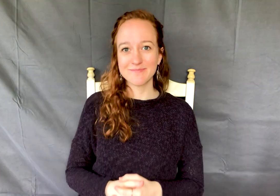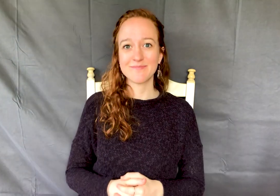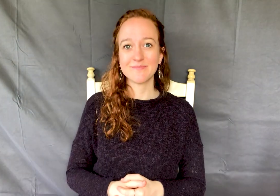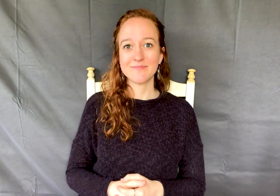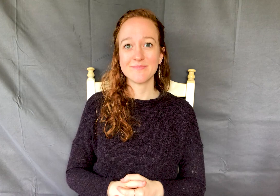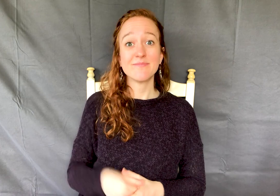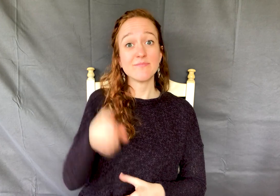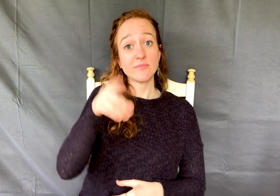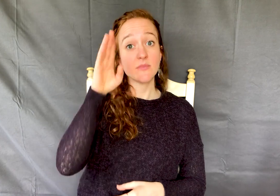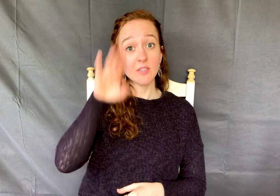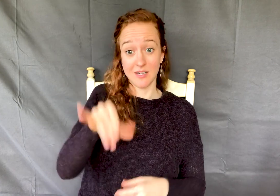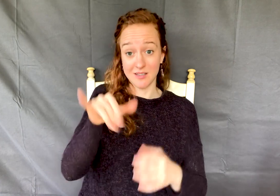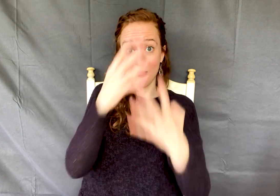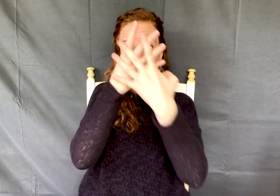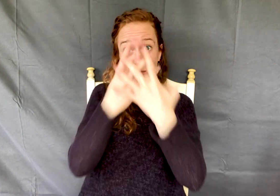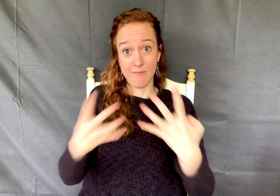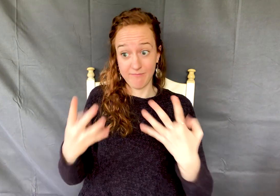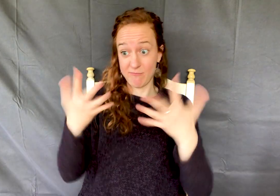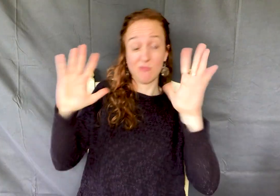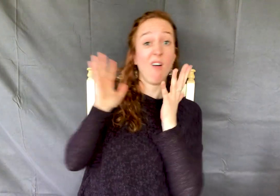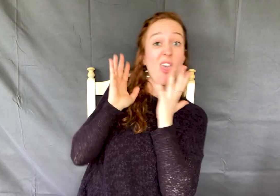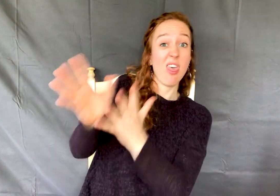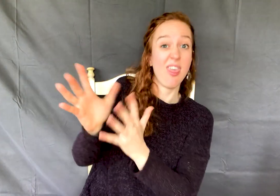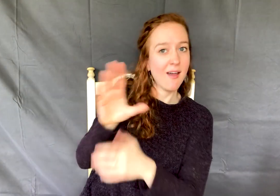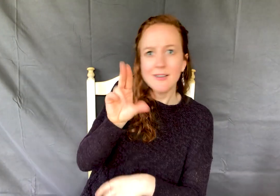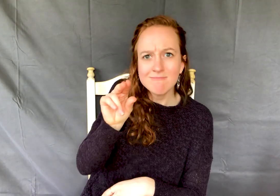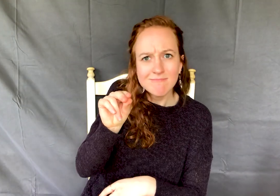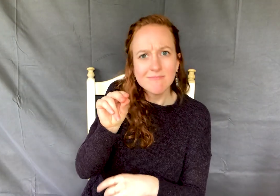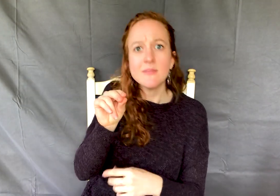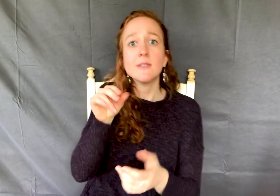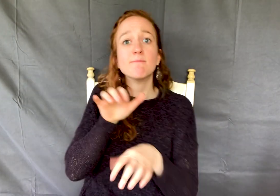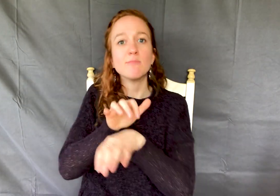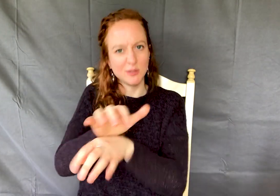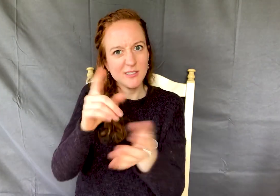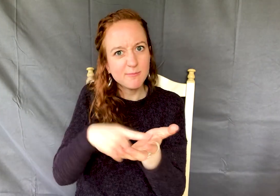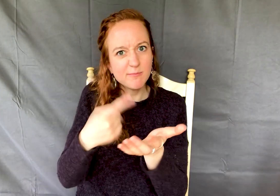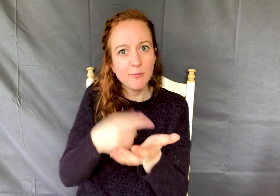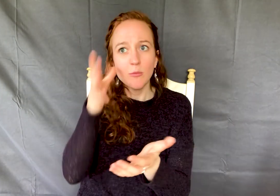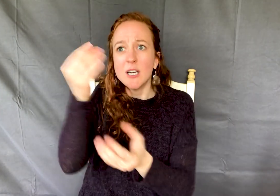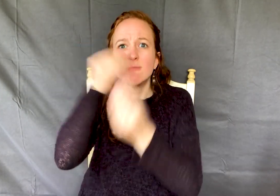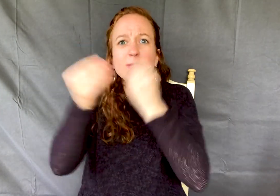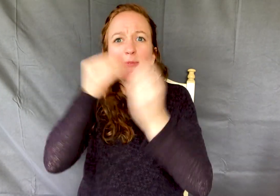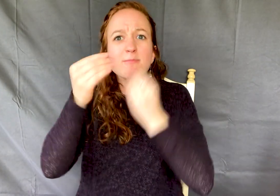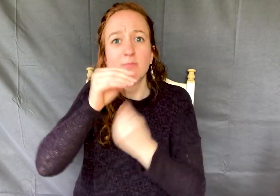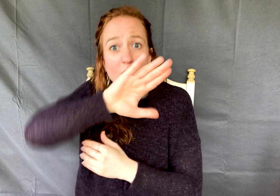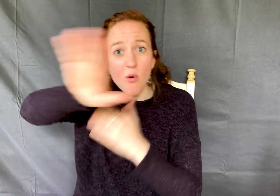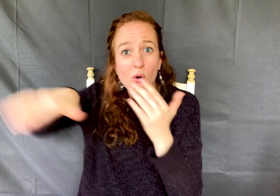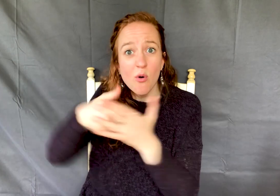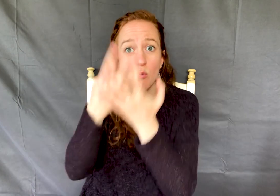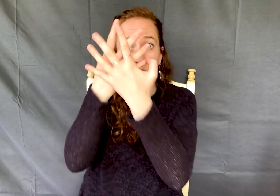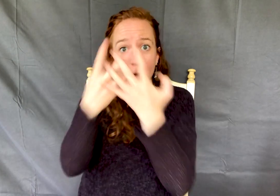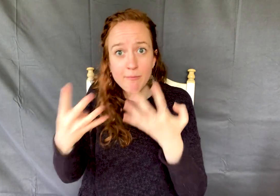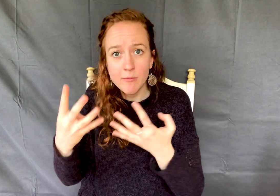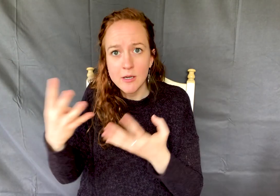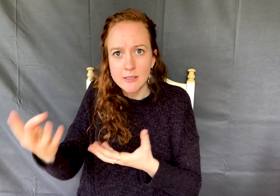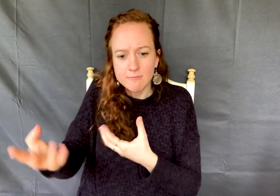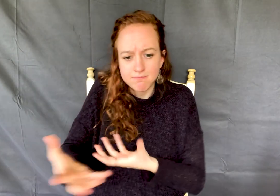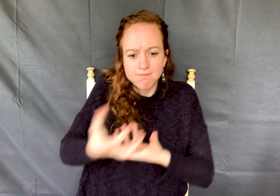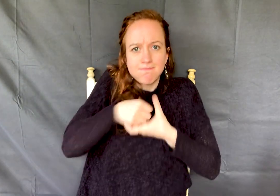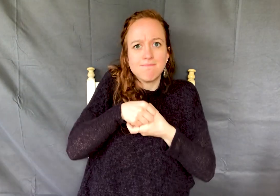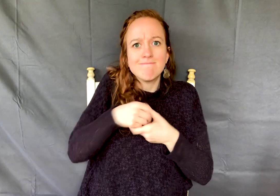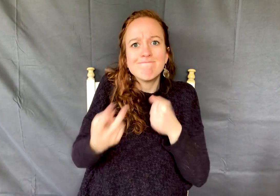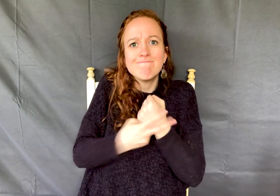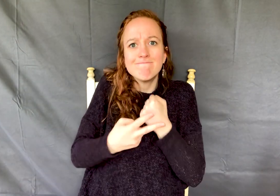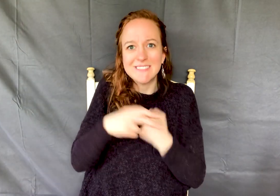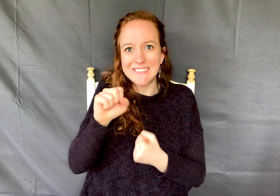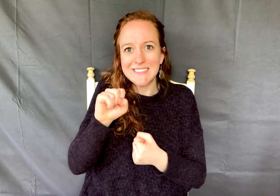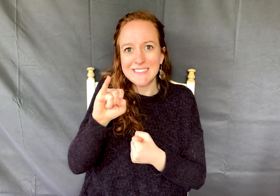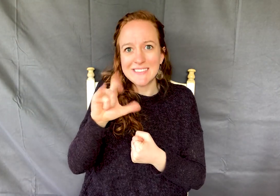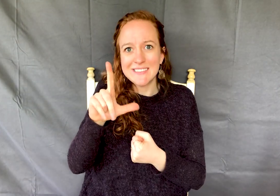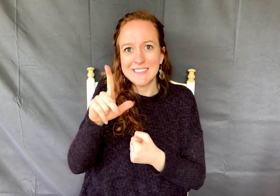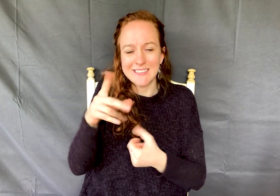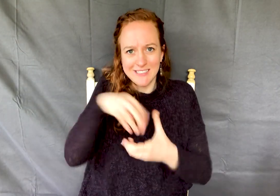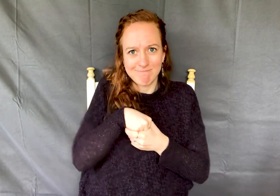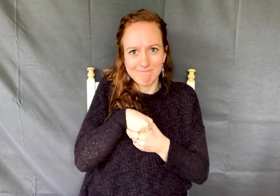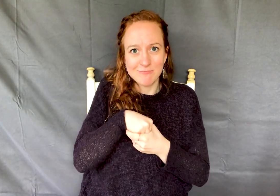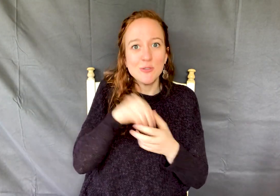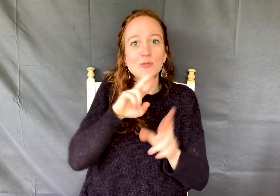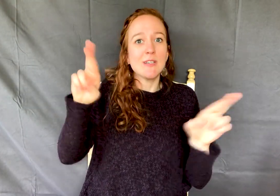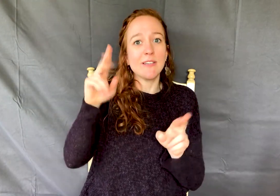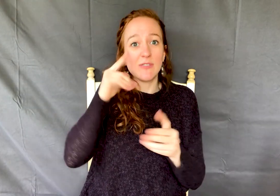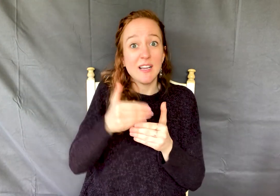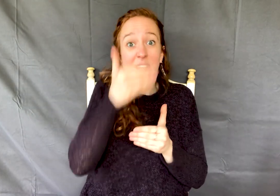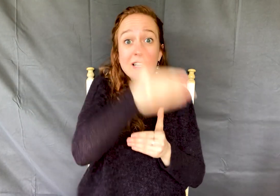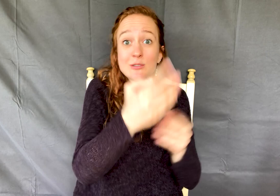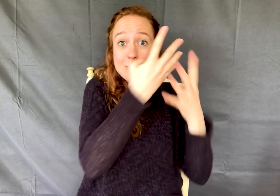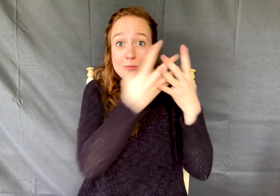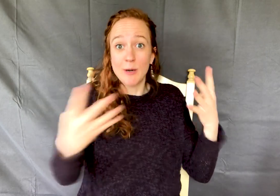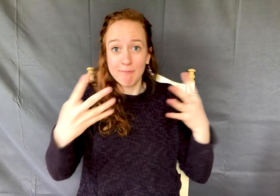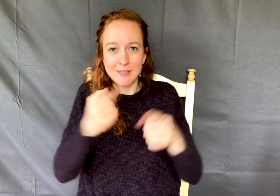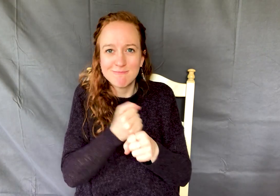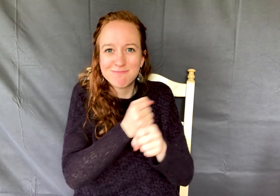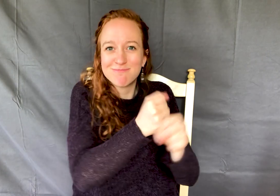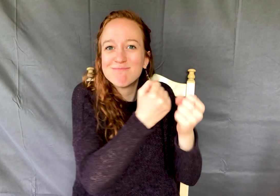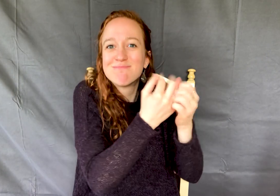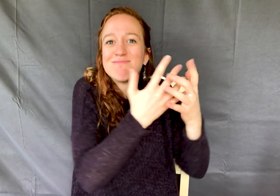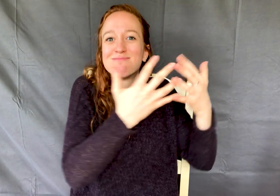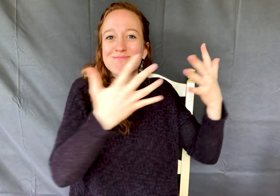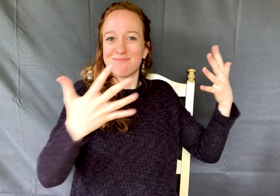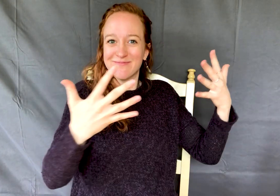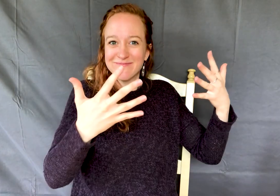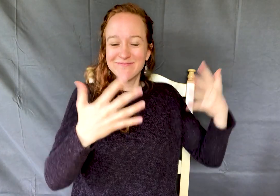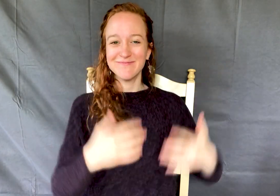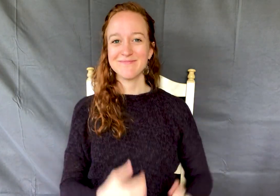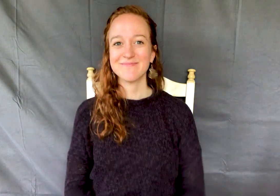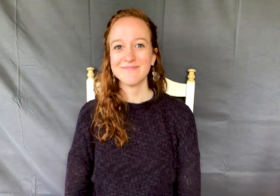Sometimes spiders eat their own webs when they are done with them, as a way to replenish the silk supply for future webs.